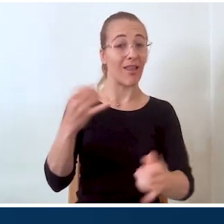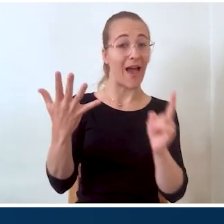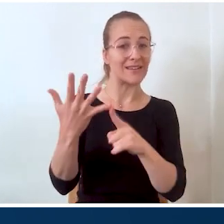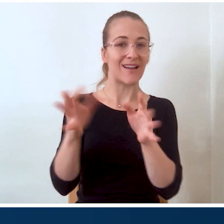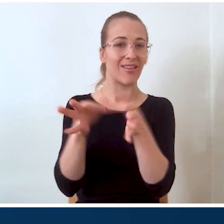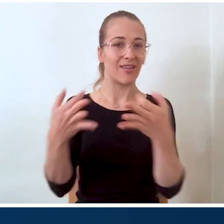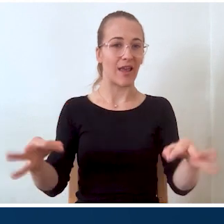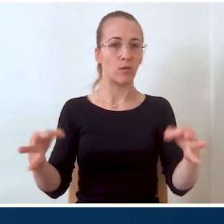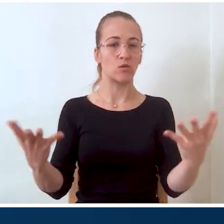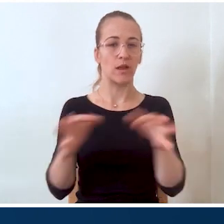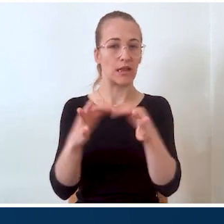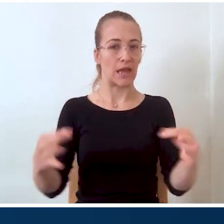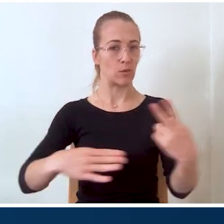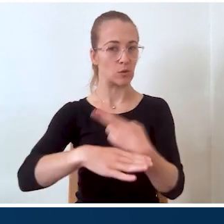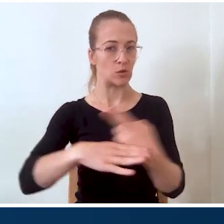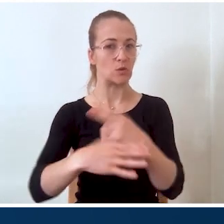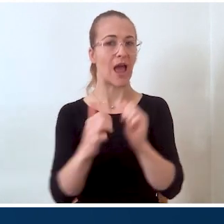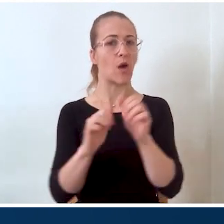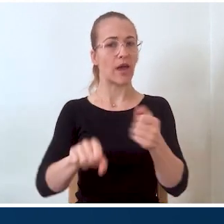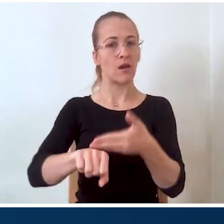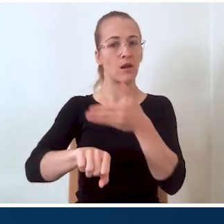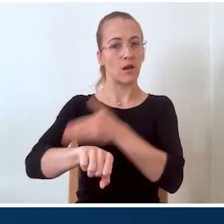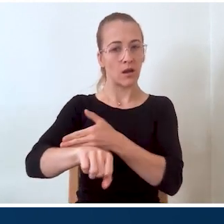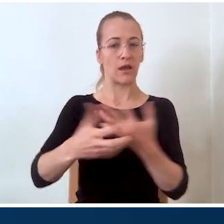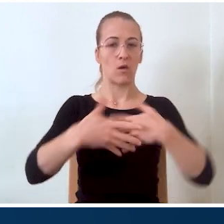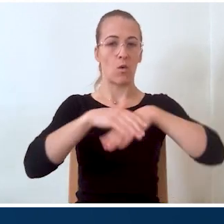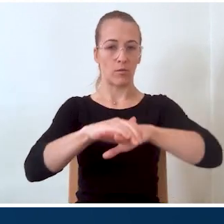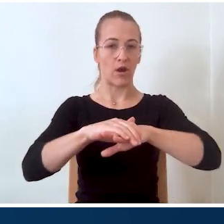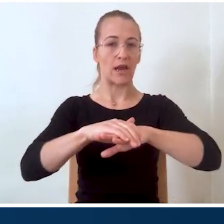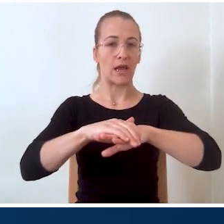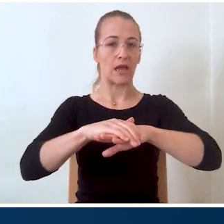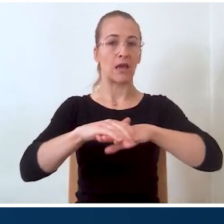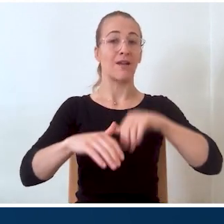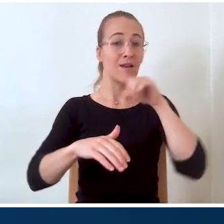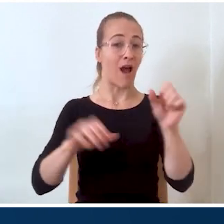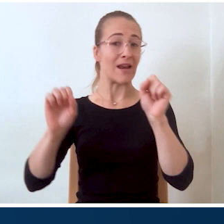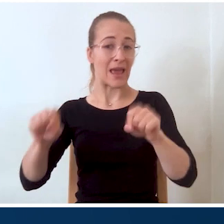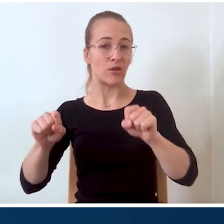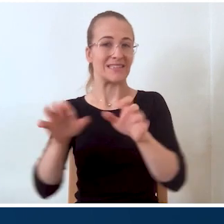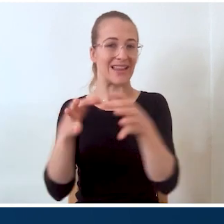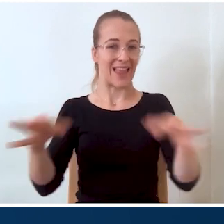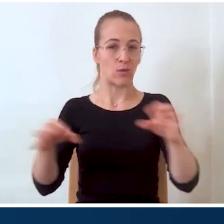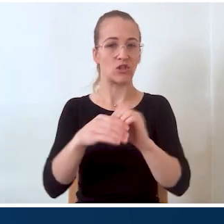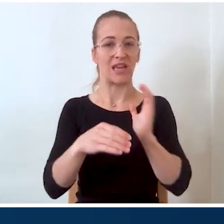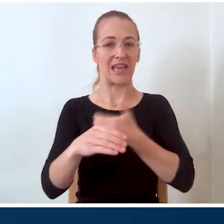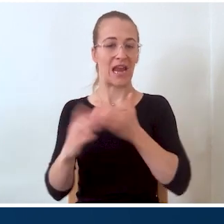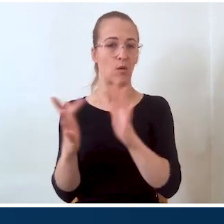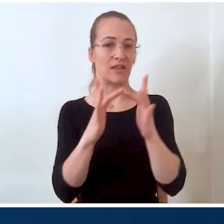What language do we all use? How can we do a better job in incorporating non-ableist language in our digital footprint,